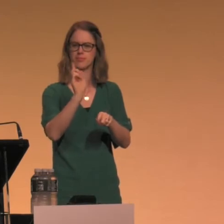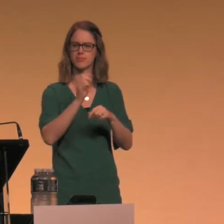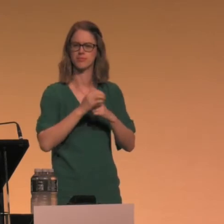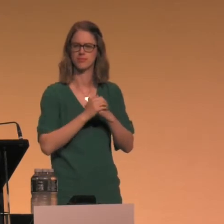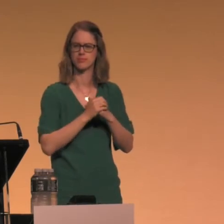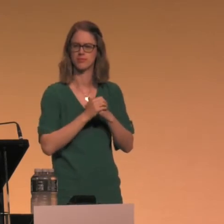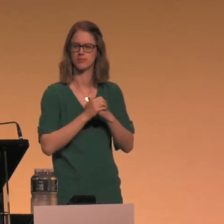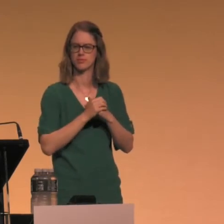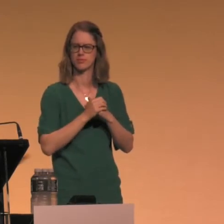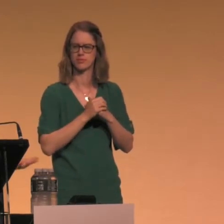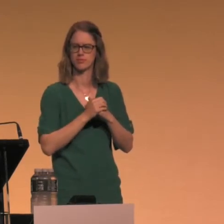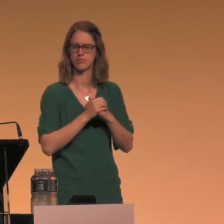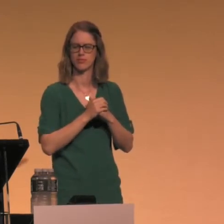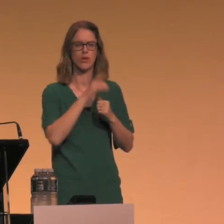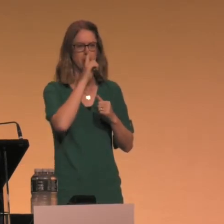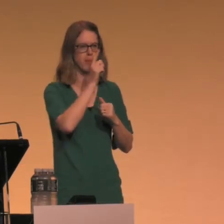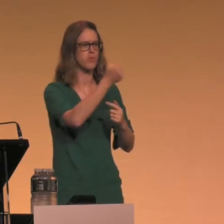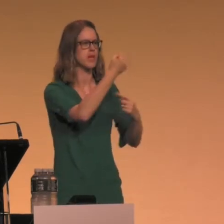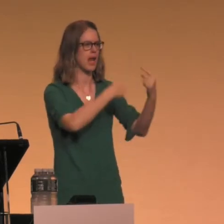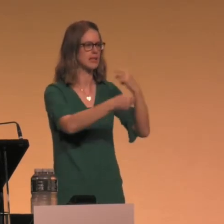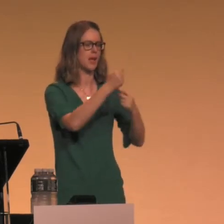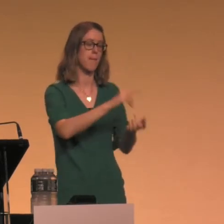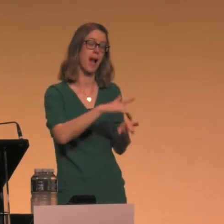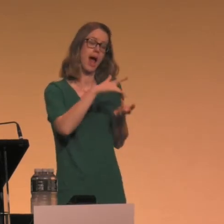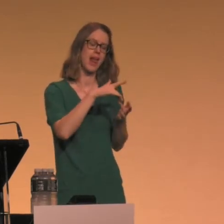or the one that was actually given to us, the polite one--